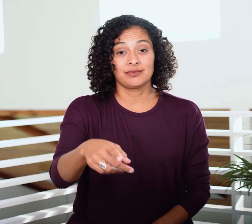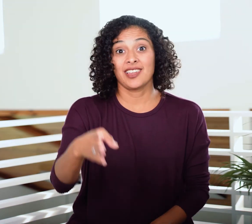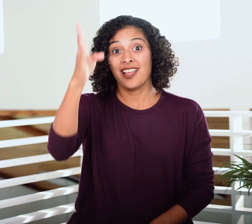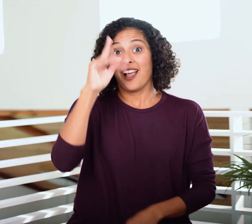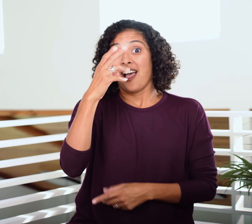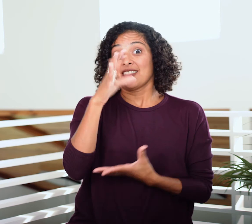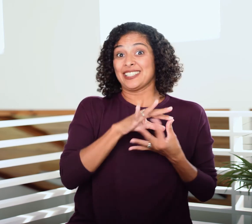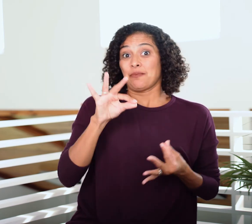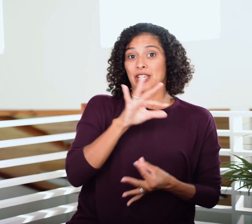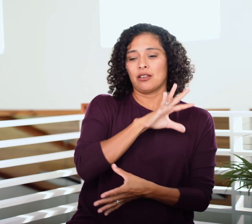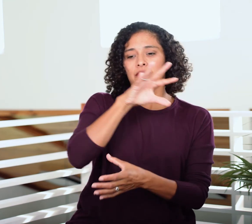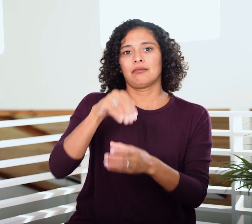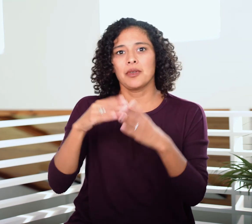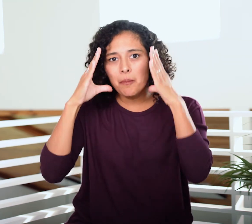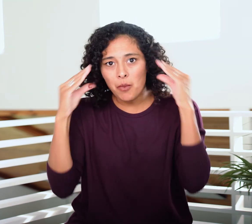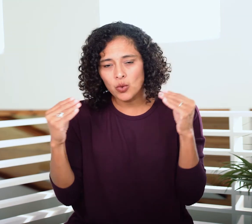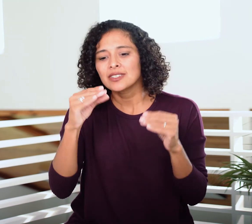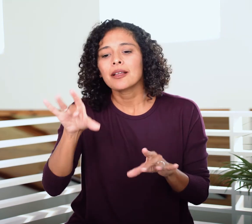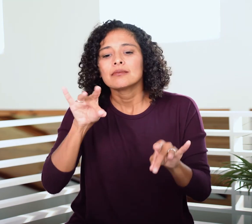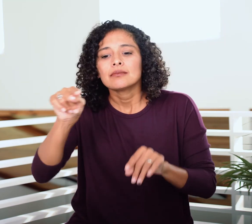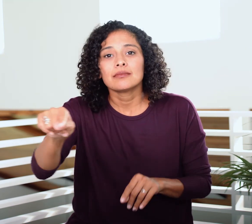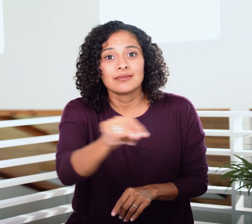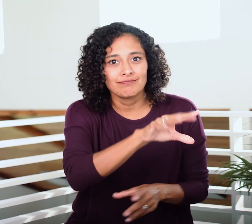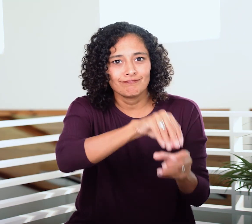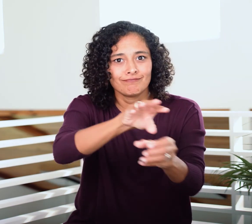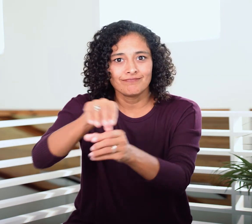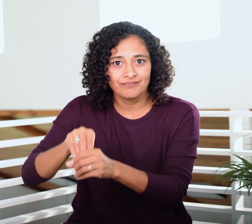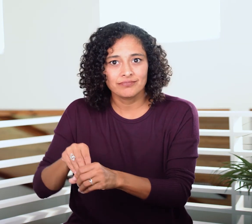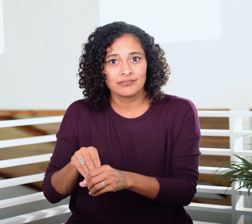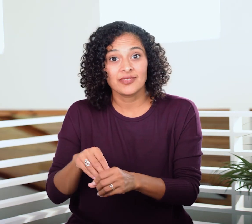God the Spirit resting on Moses and the others He chose, and